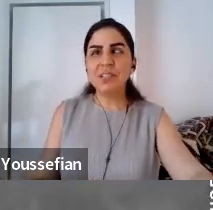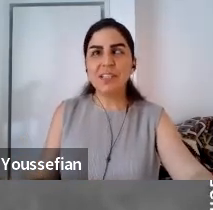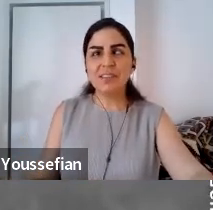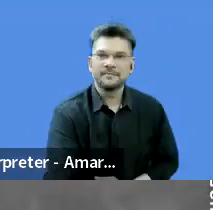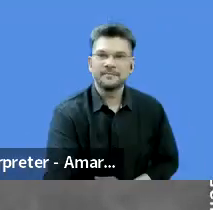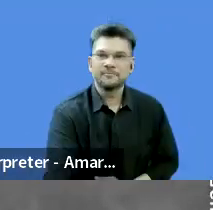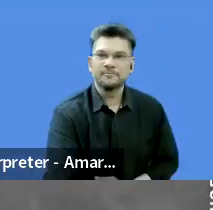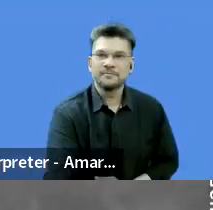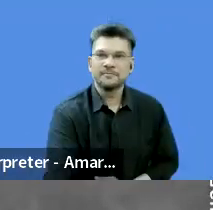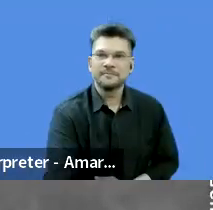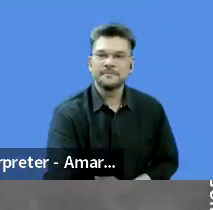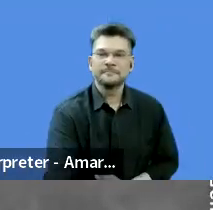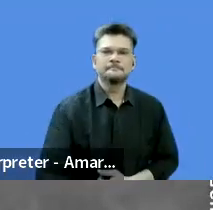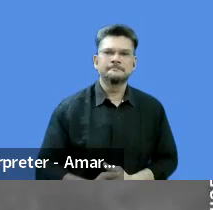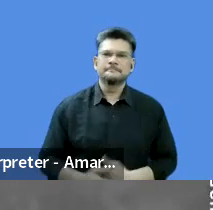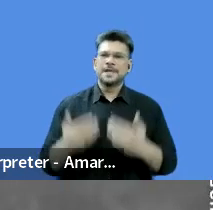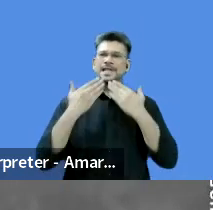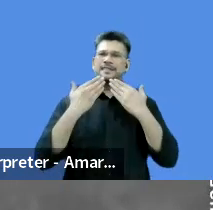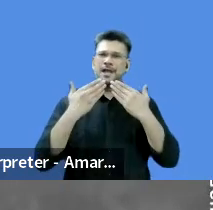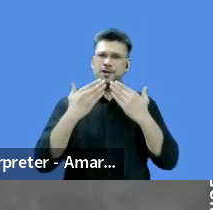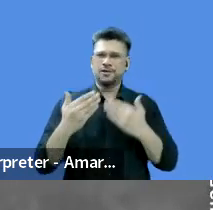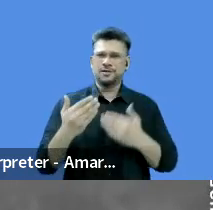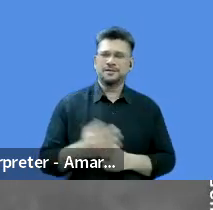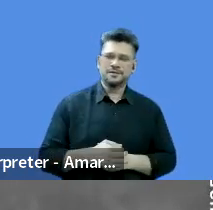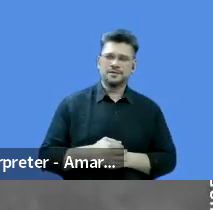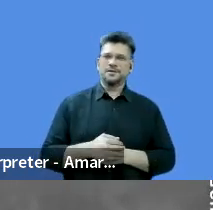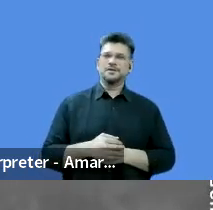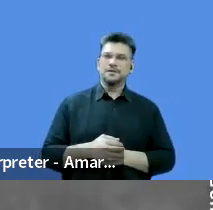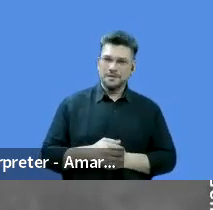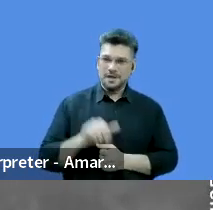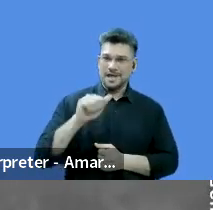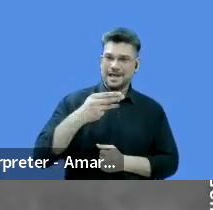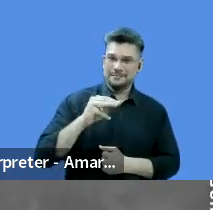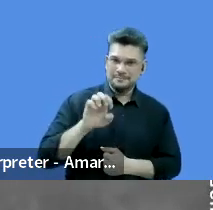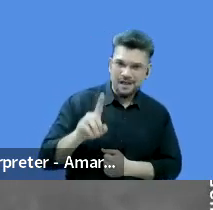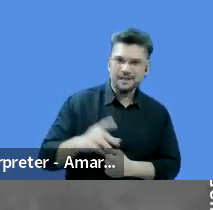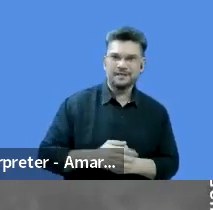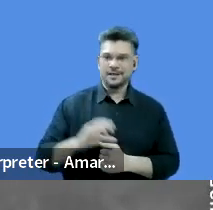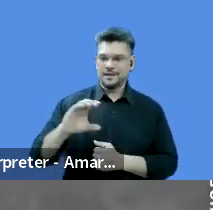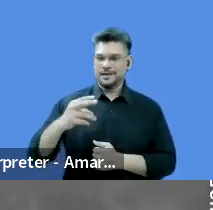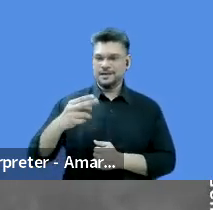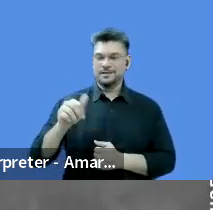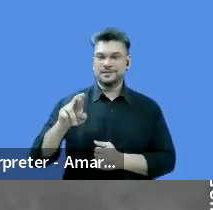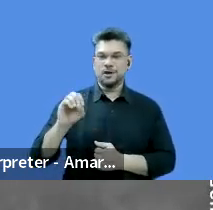Thank you very much, Charlotte Axelsson, Ahmed Ghanem, sounds to be very